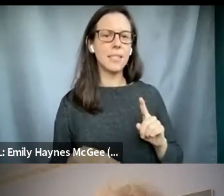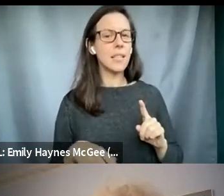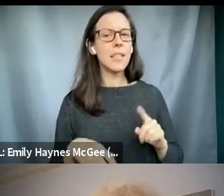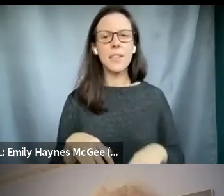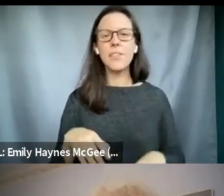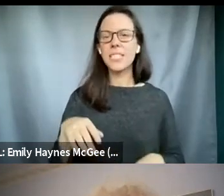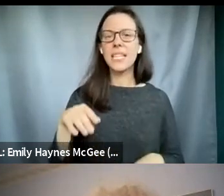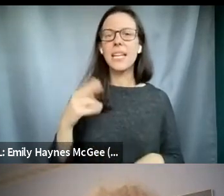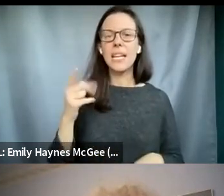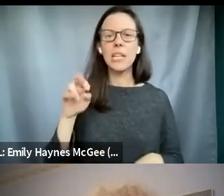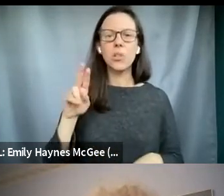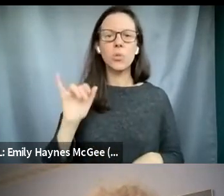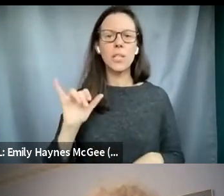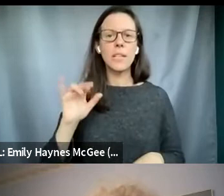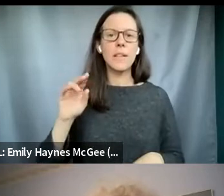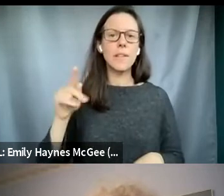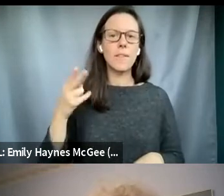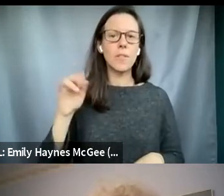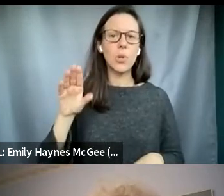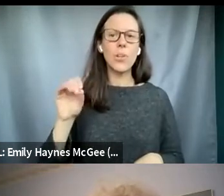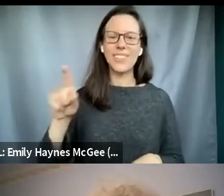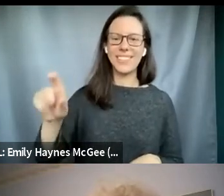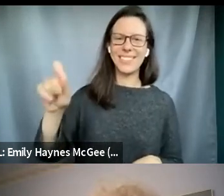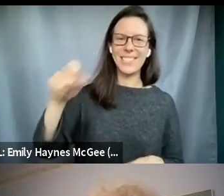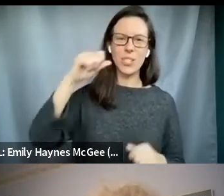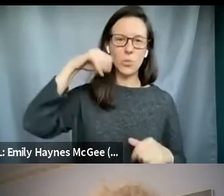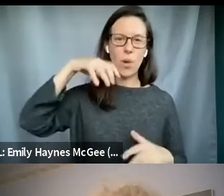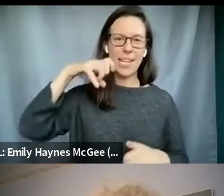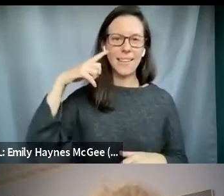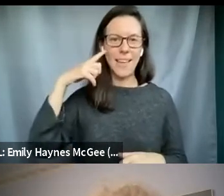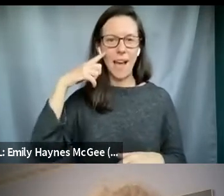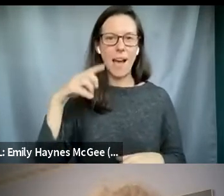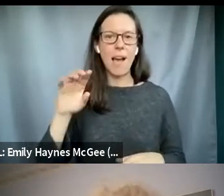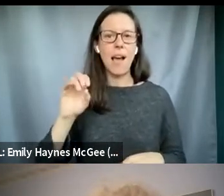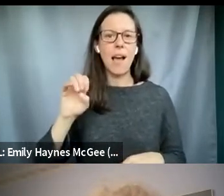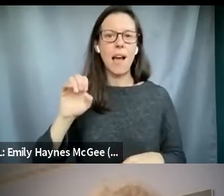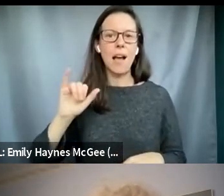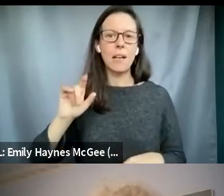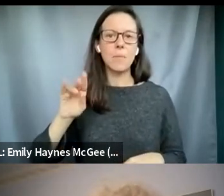The film festival that just happened again. Yeah.